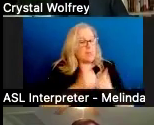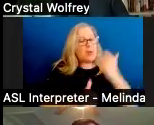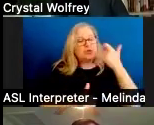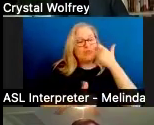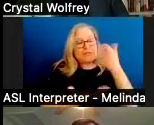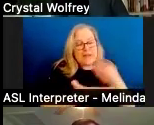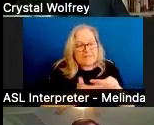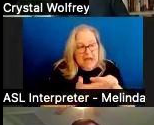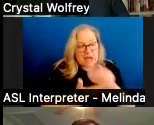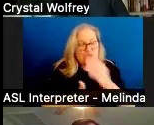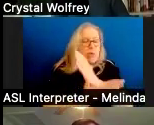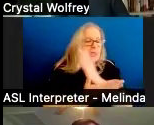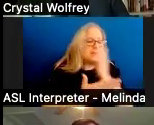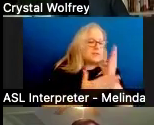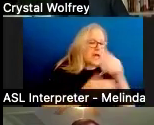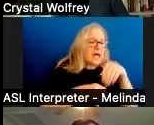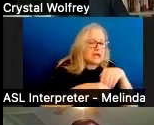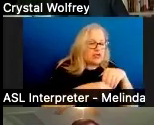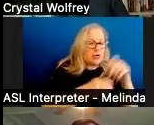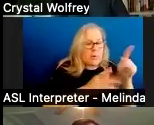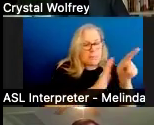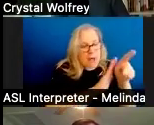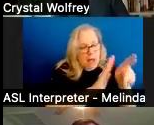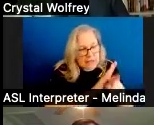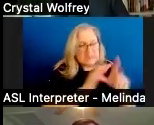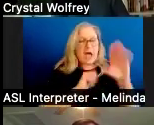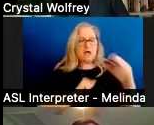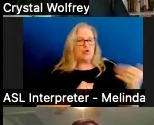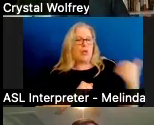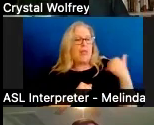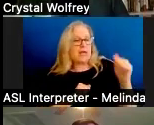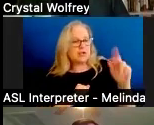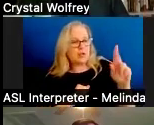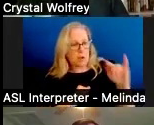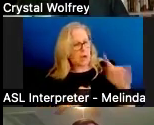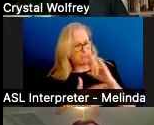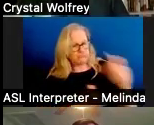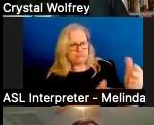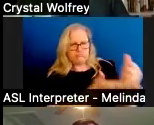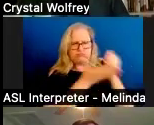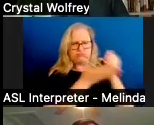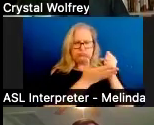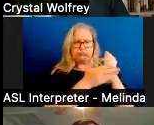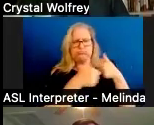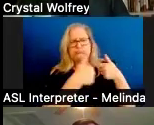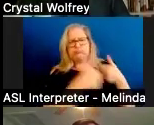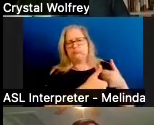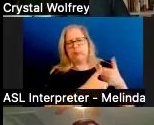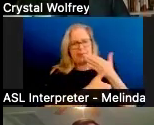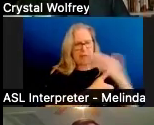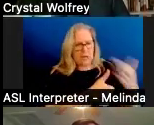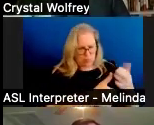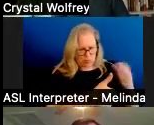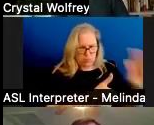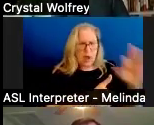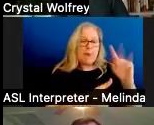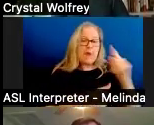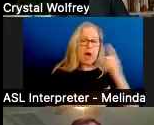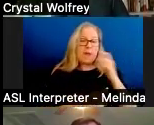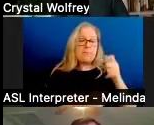and some of your internal policies along with your last audit, was really helpful. So thank you for sending all that in. But because you're very new to NIH,